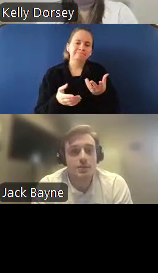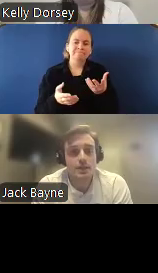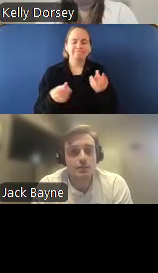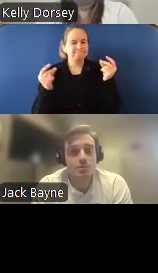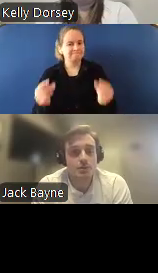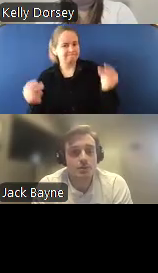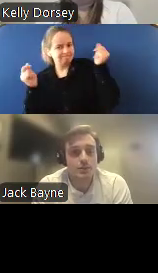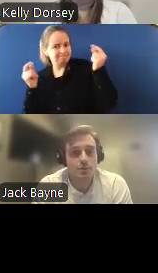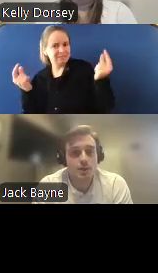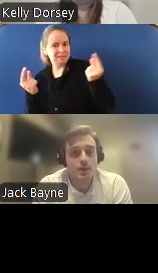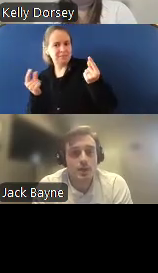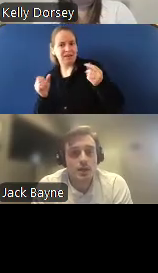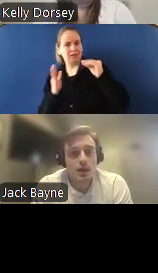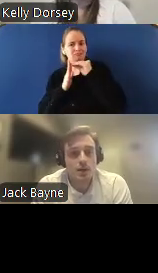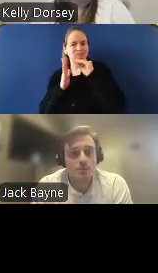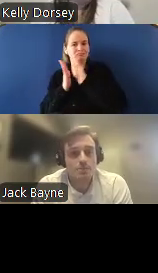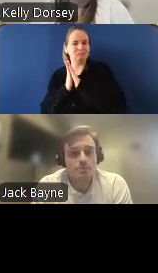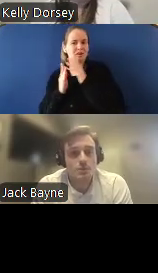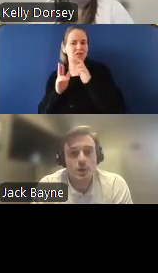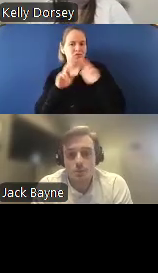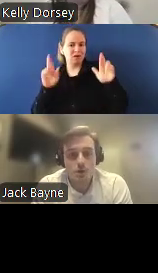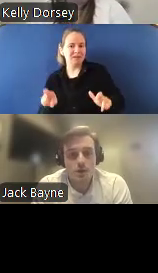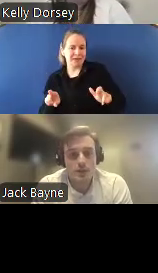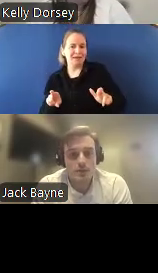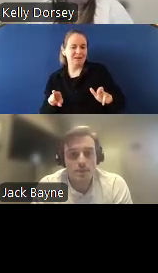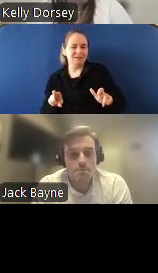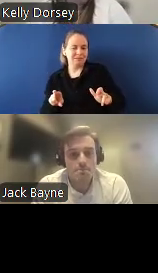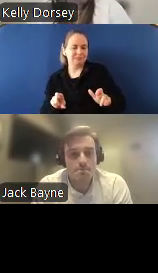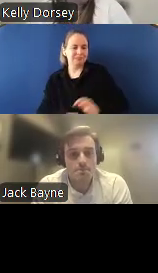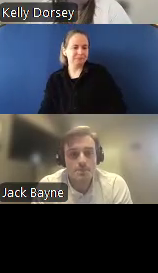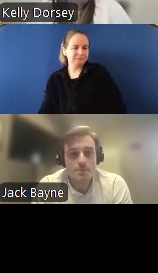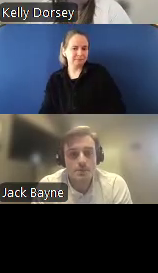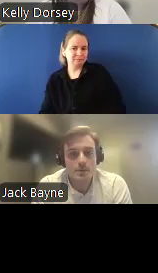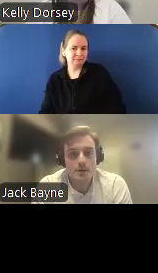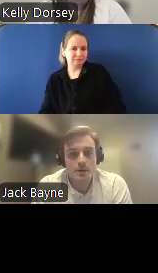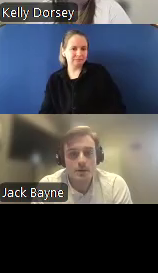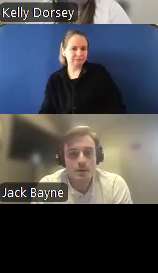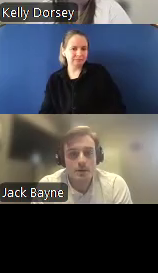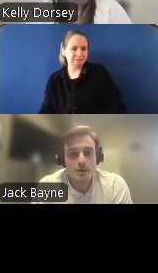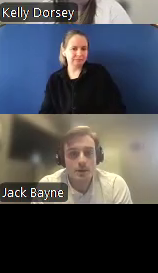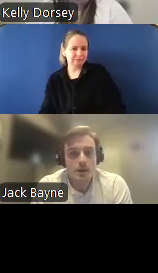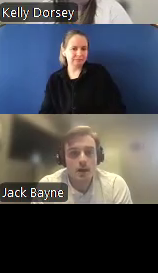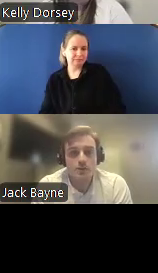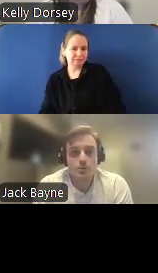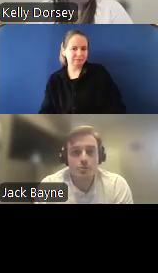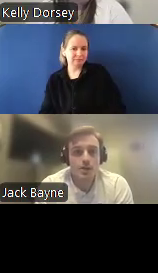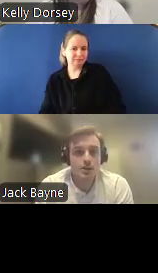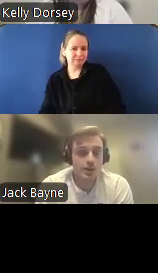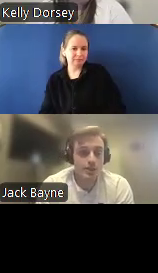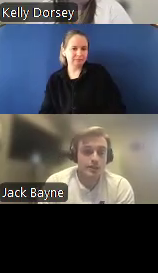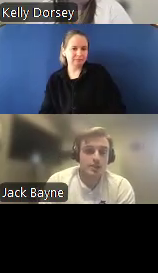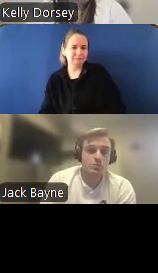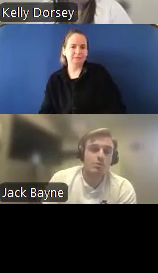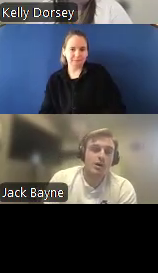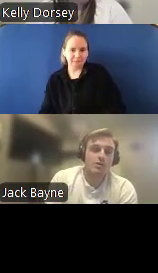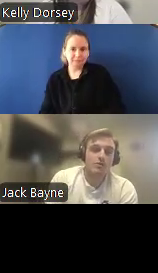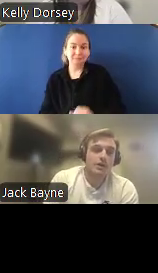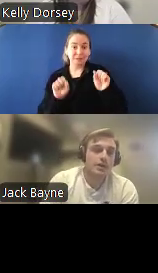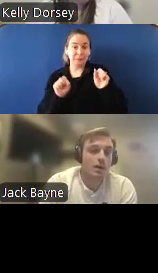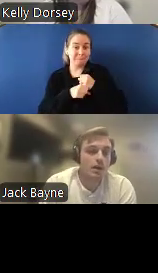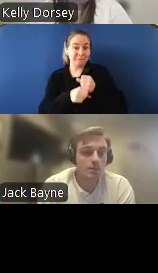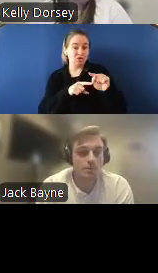that they could put on a resume. Go to the next slide. So, we made training accessible by offering